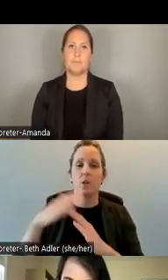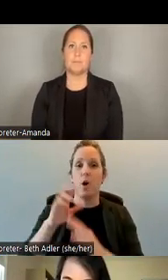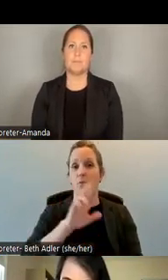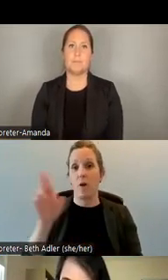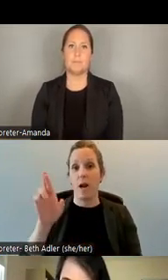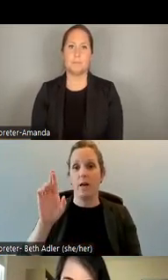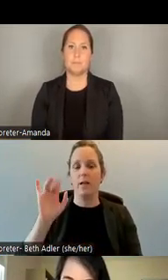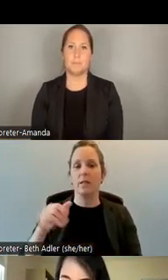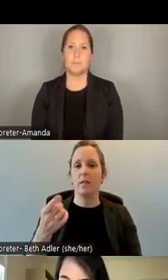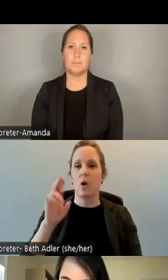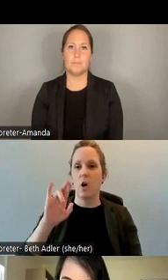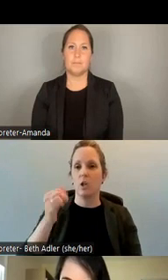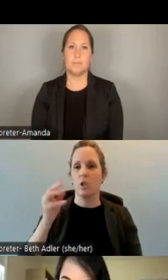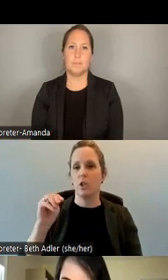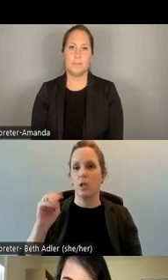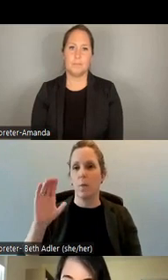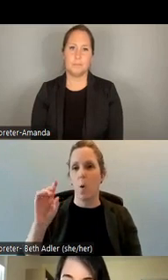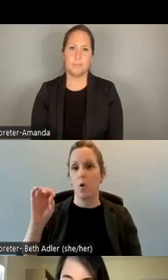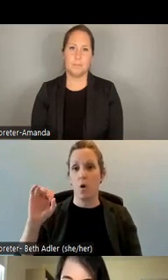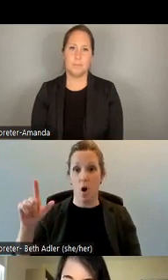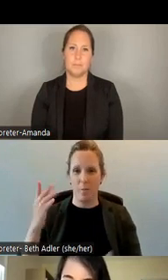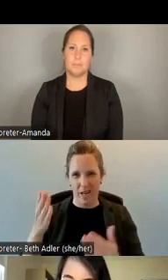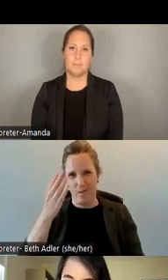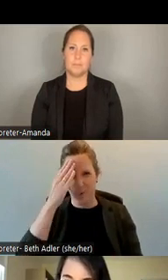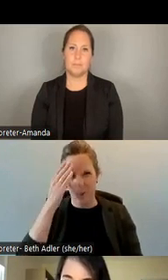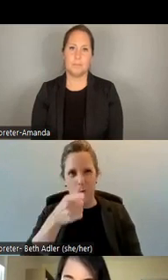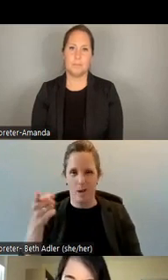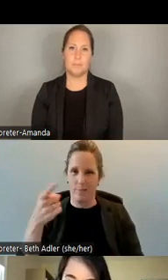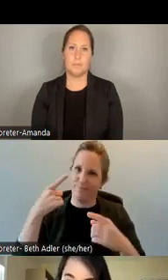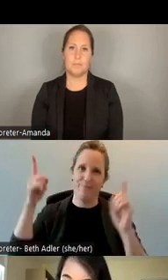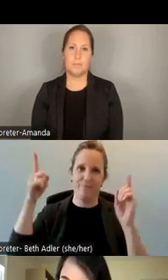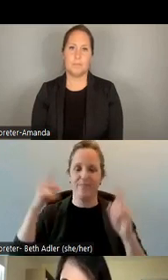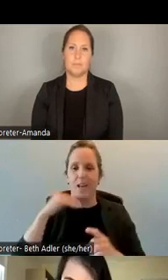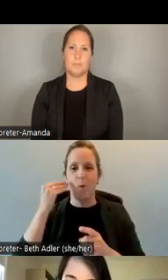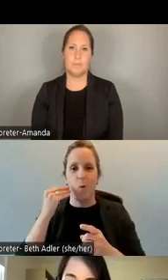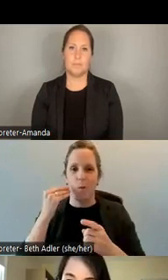O'Connell many of you may know him he's a legend in homeless health care and has a gift of seeing